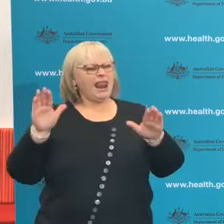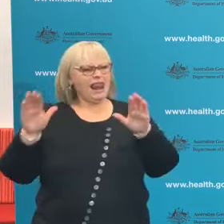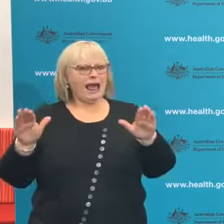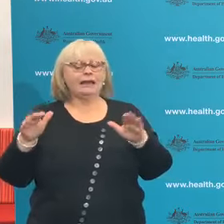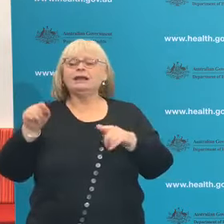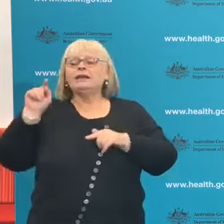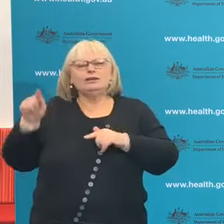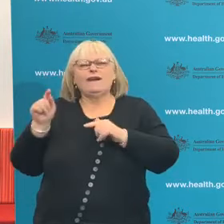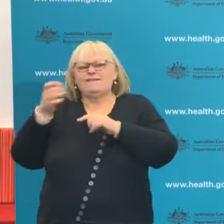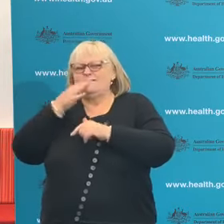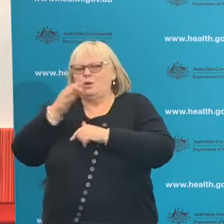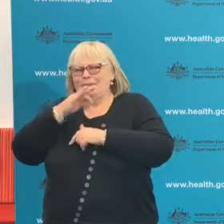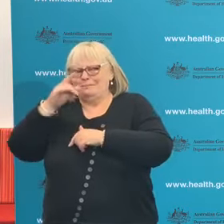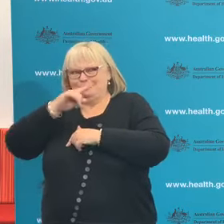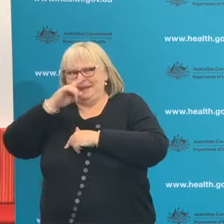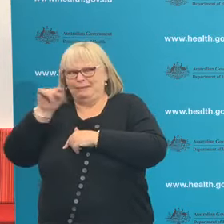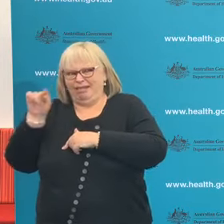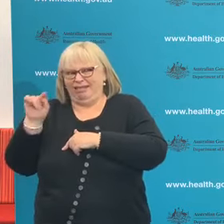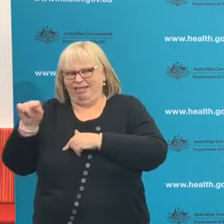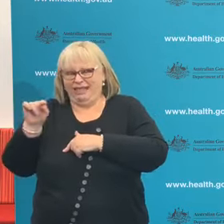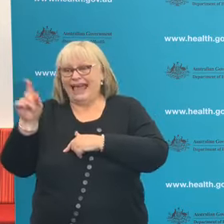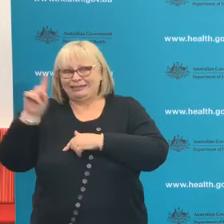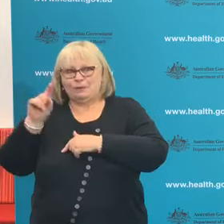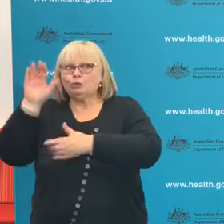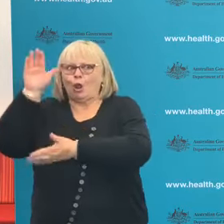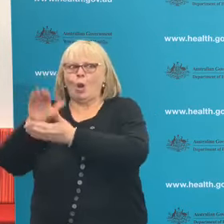they're a smaller population they've got very few cases at the moment but they